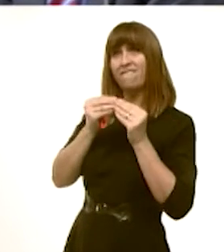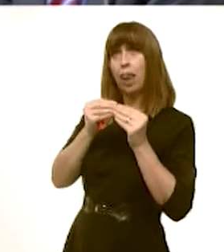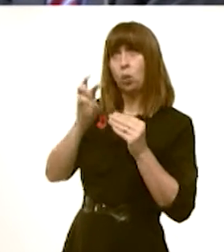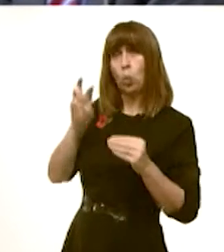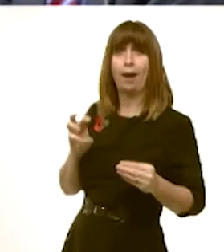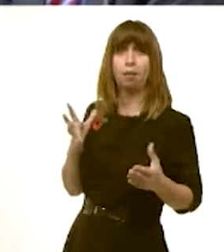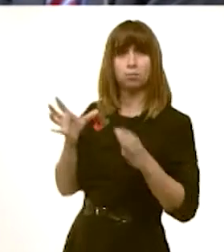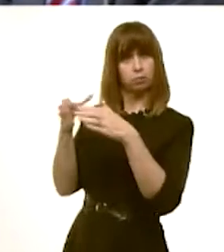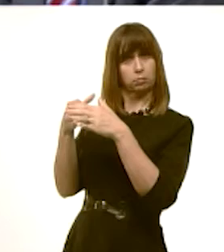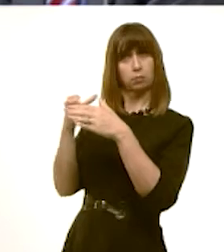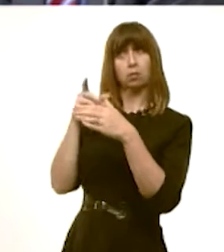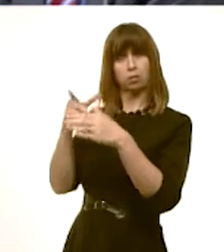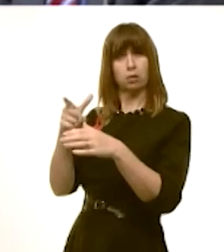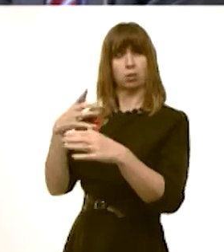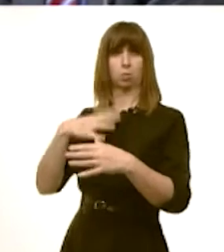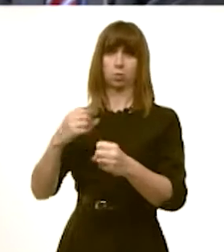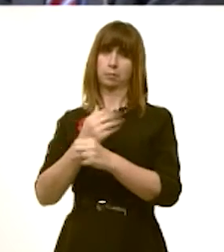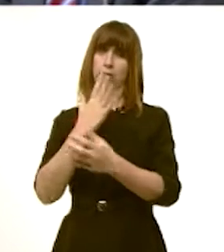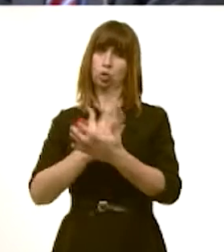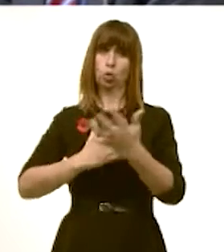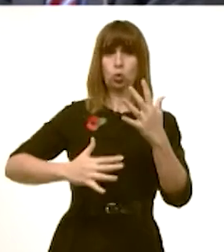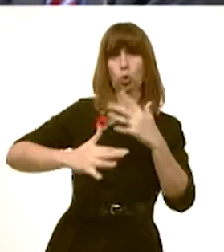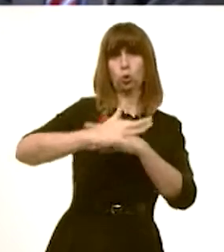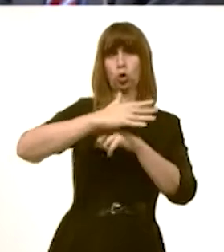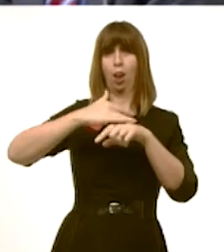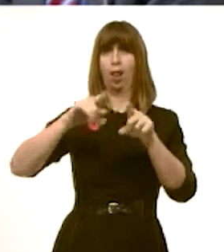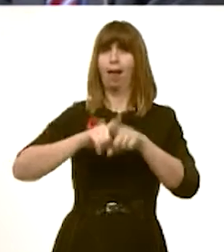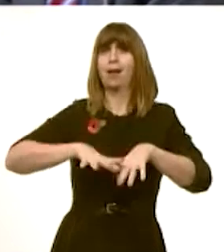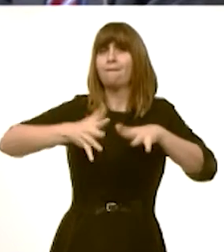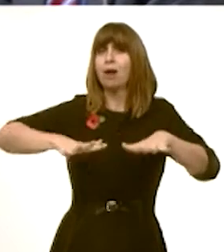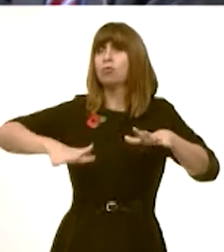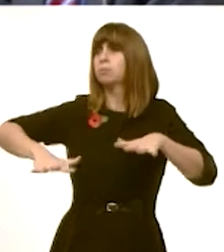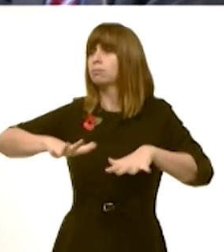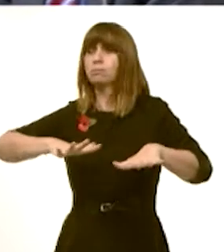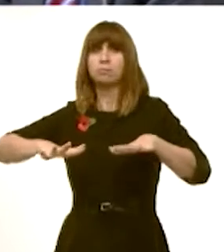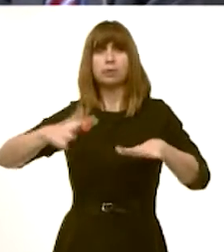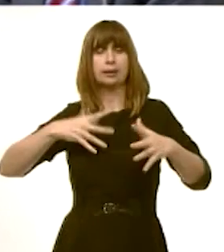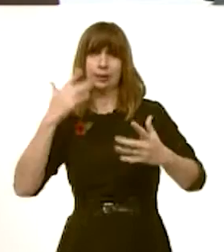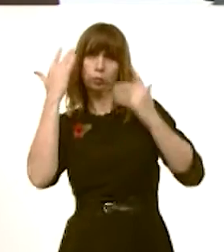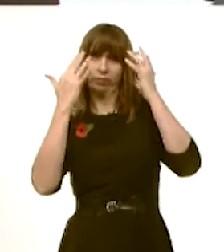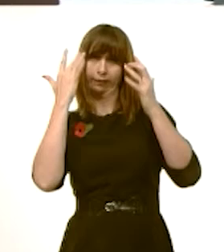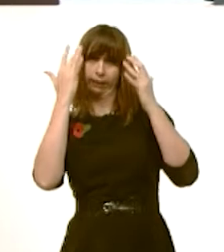order to ensure that the social and environmental conditions are considered when these agreements